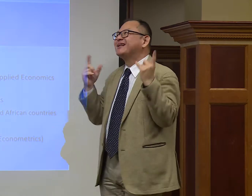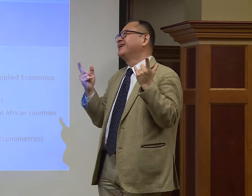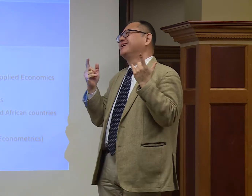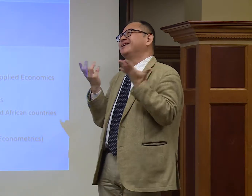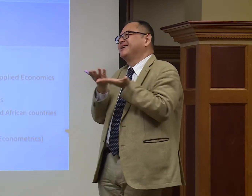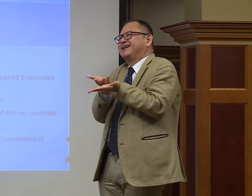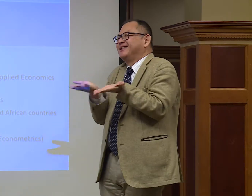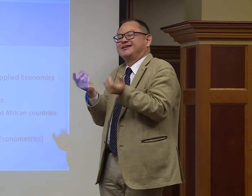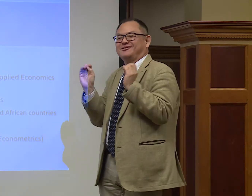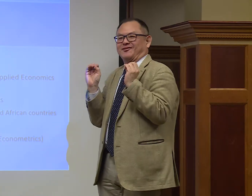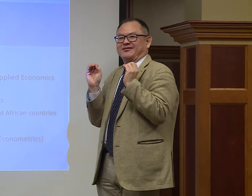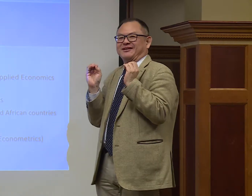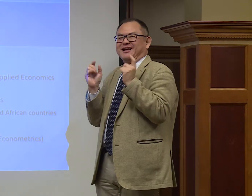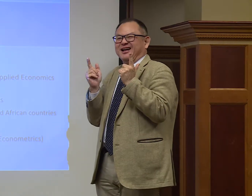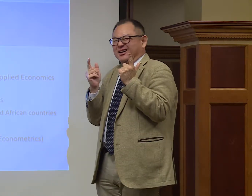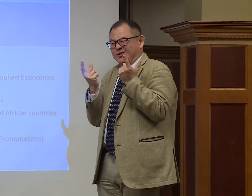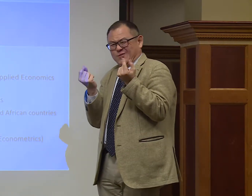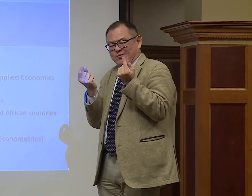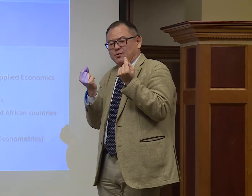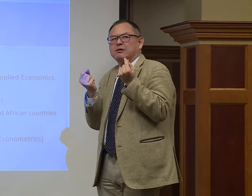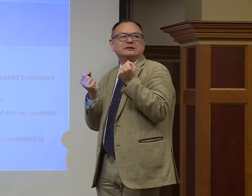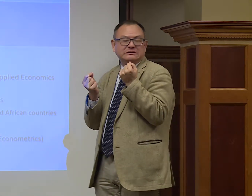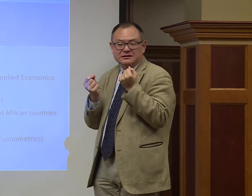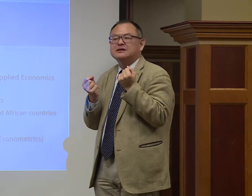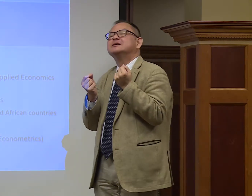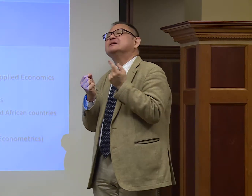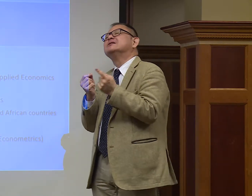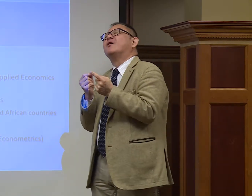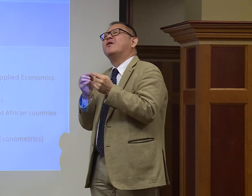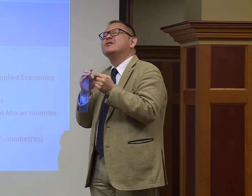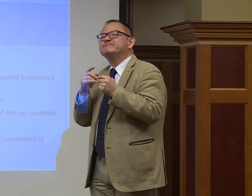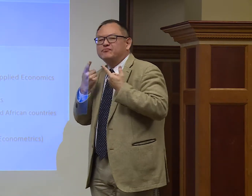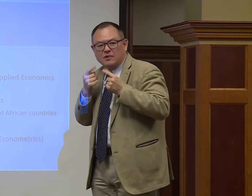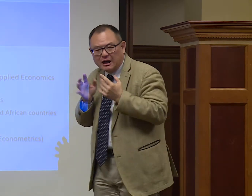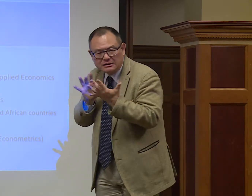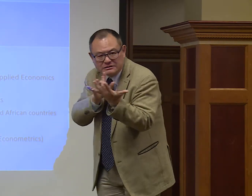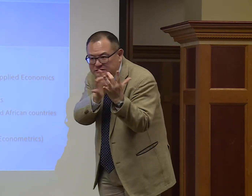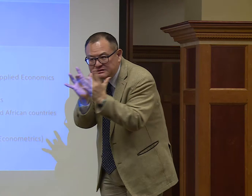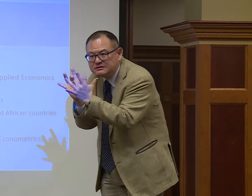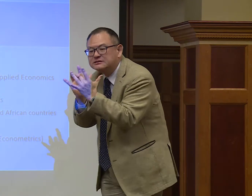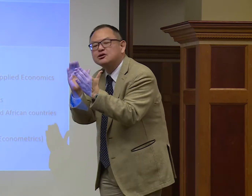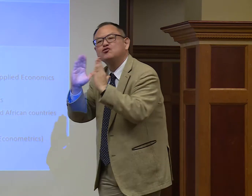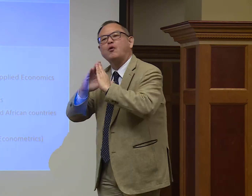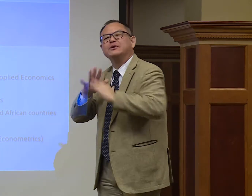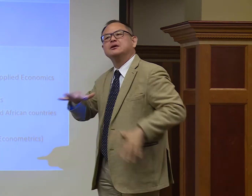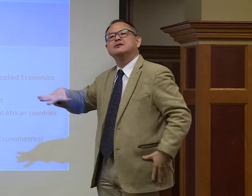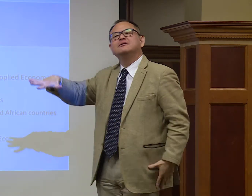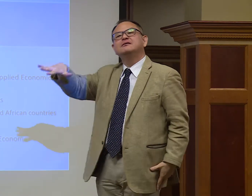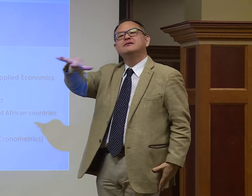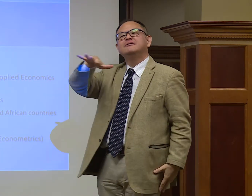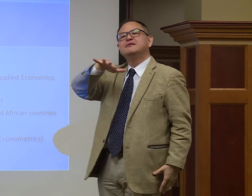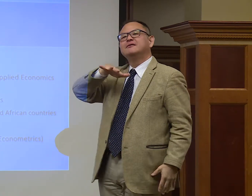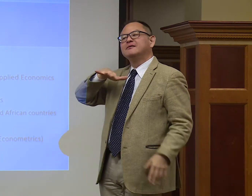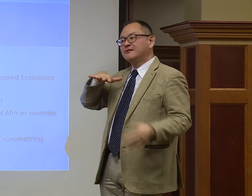and I wasn't connected to the Deaf community, even on the weekends.